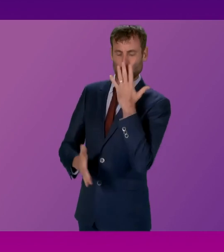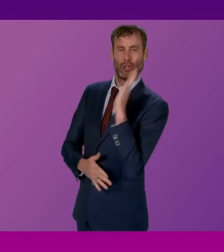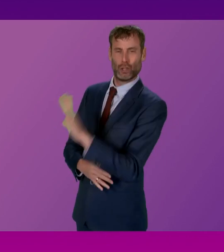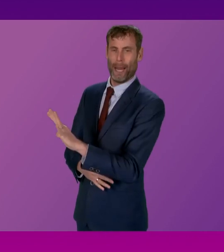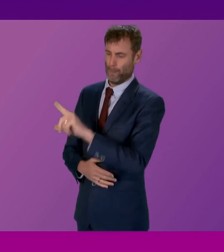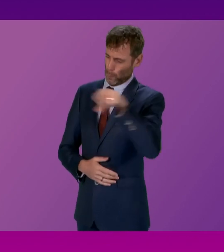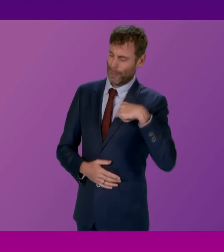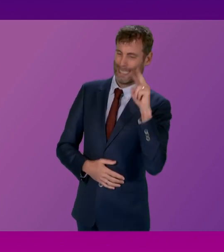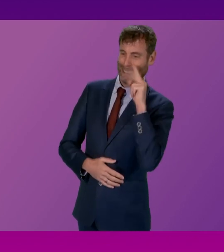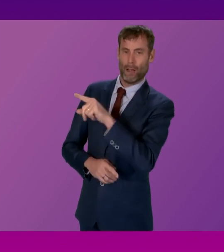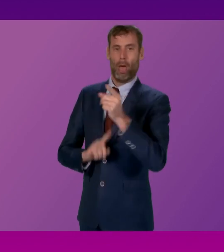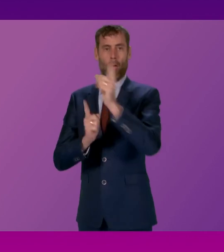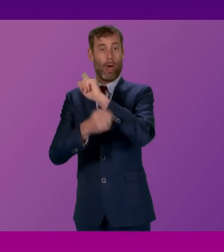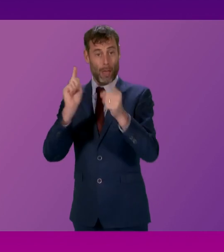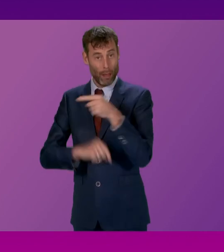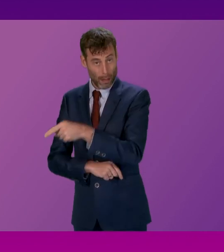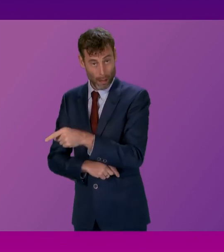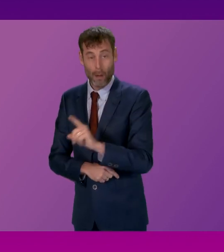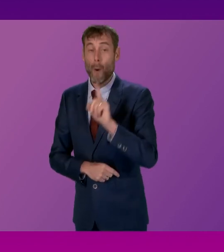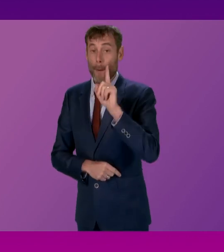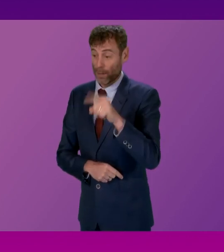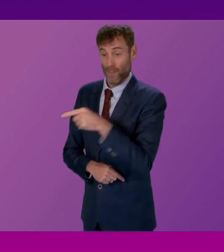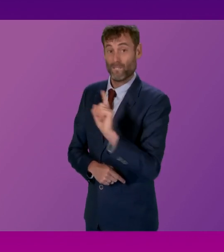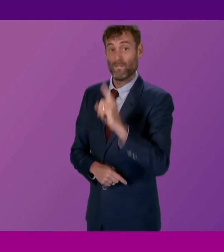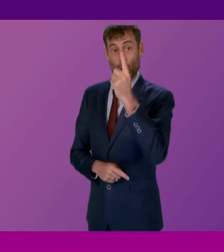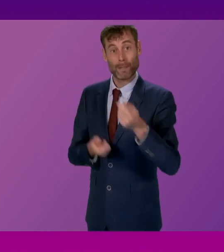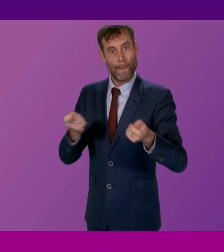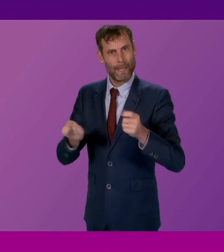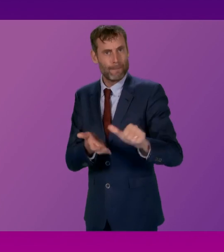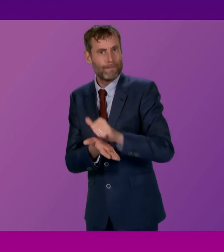The harsh reality is that the First Minister has lost control of his Government.